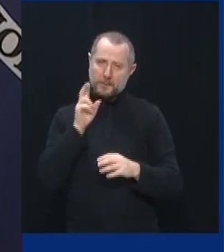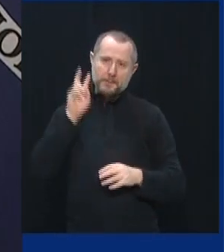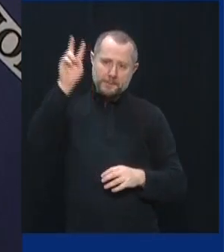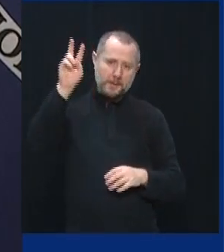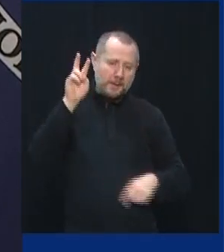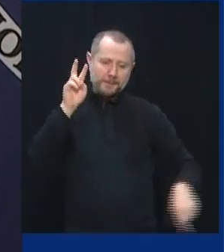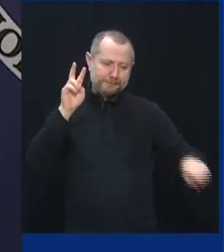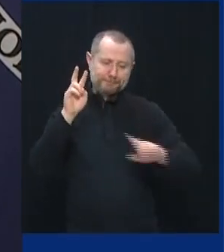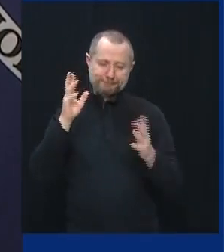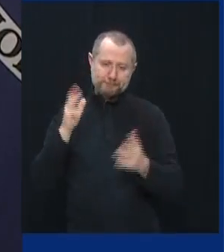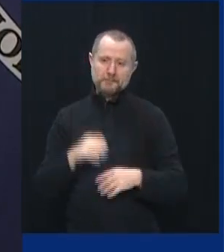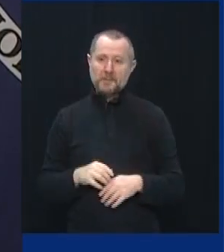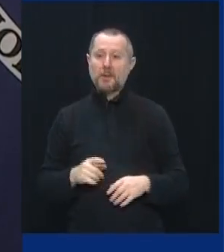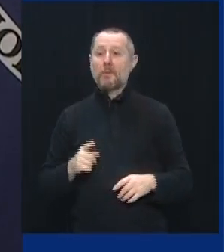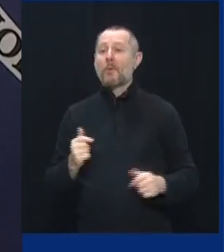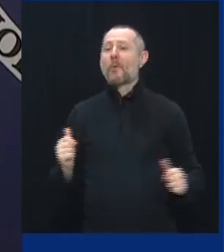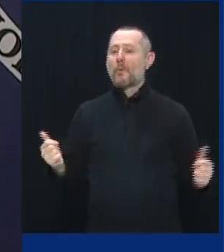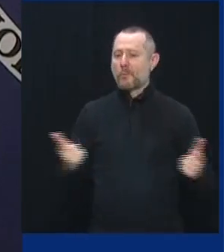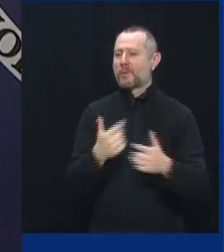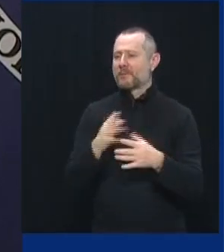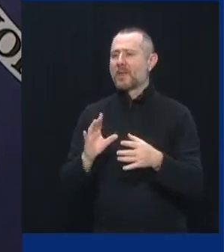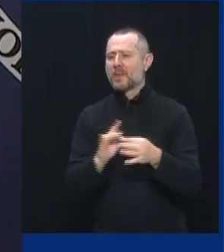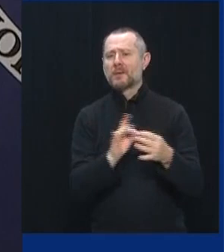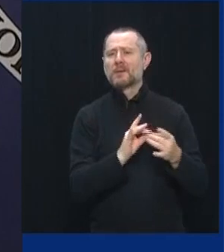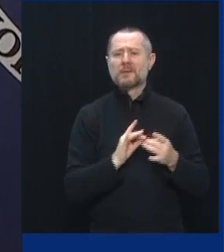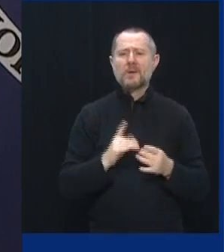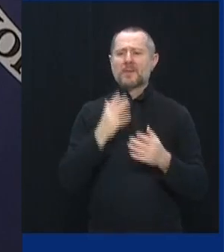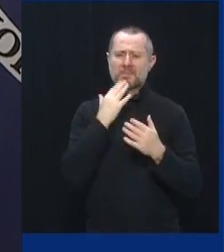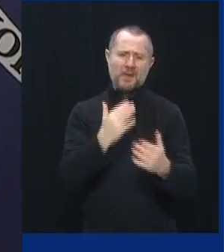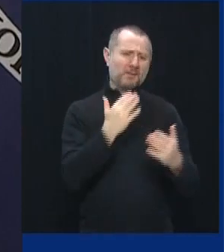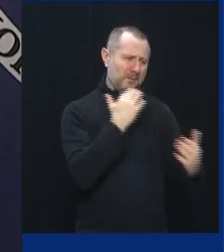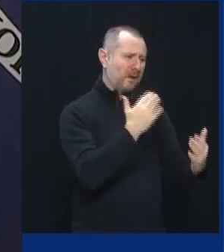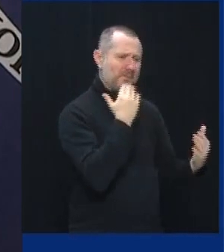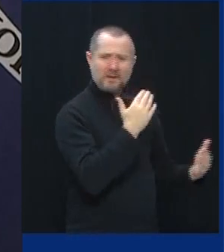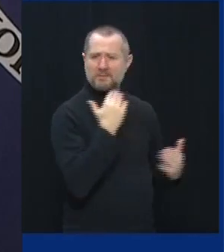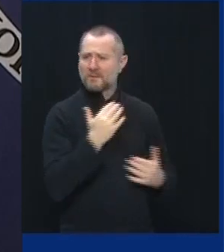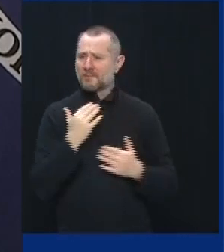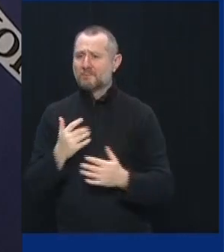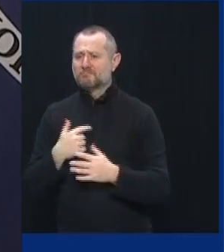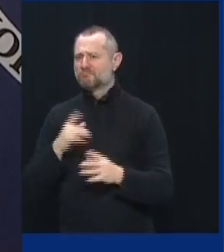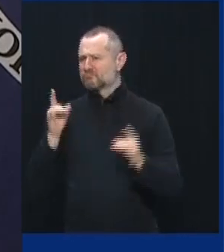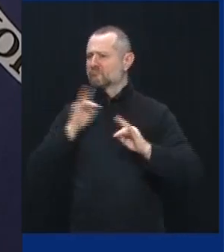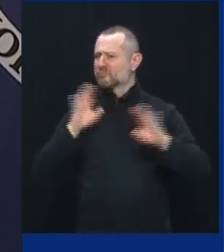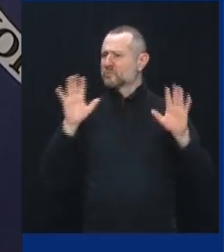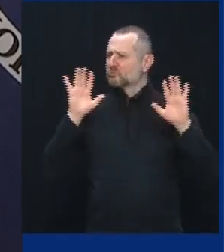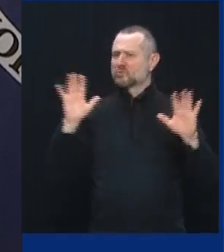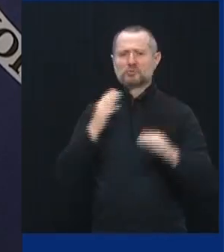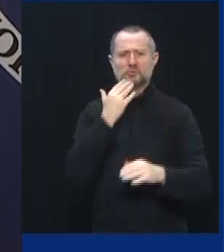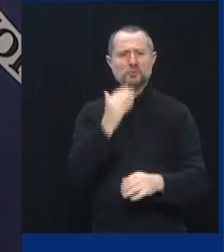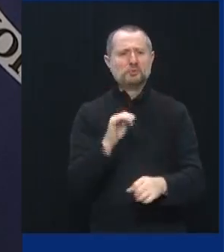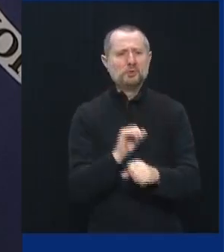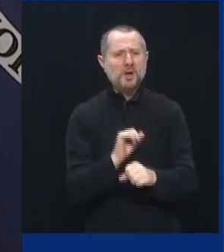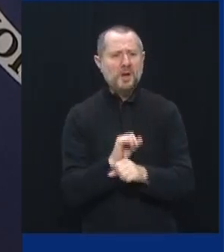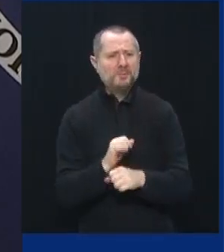THEM VERY MUCH. KOPY DO THAT.